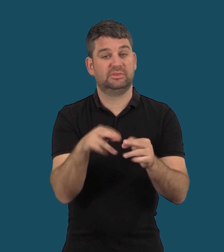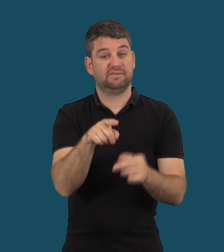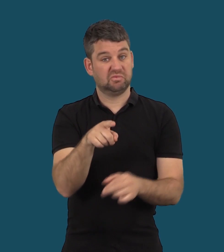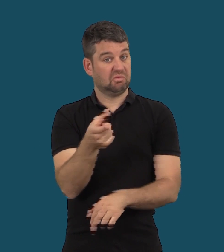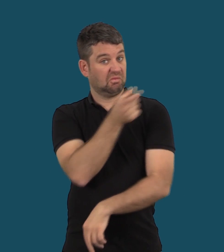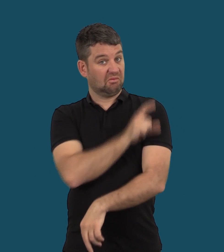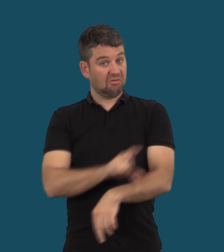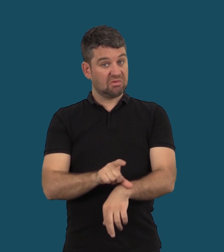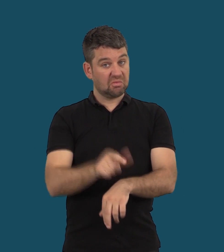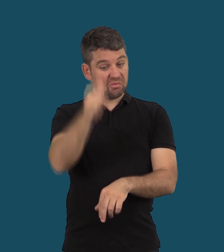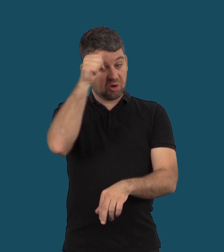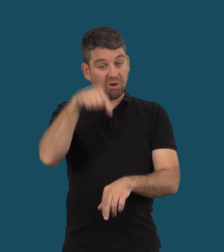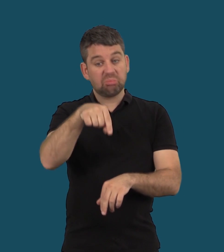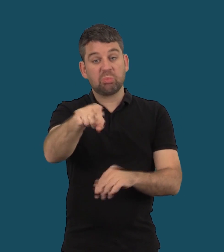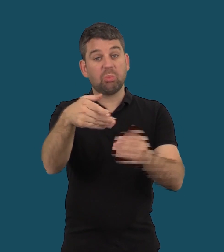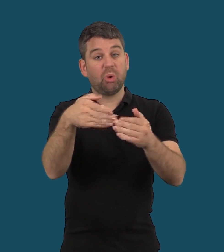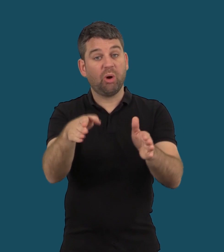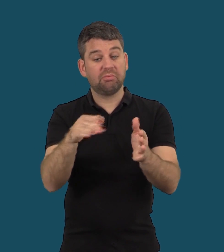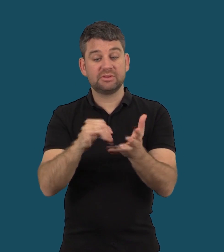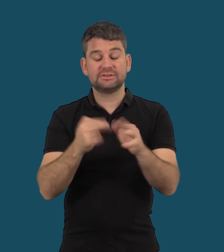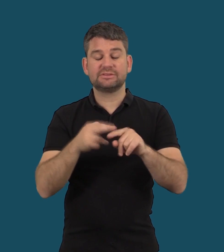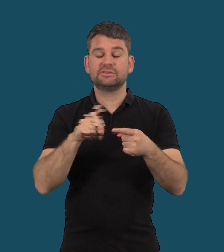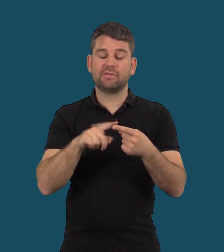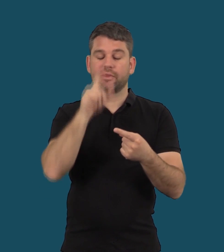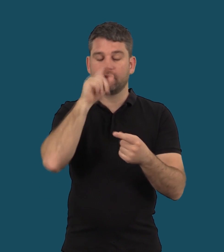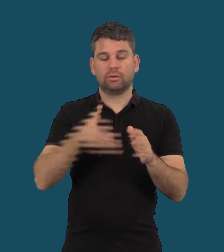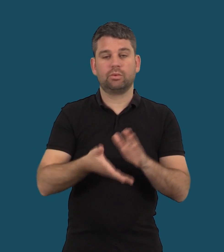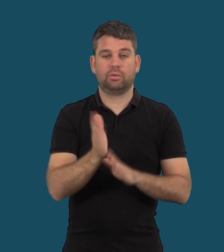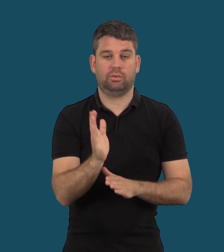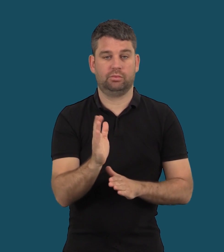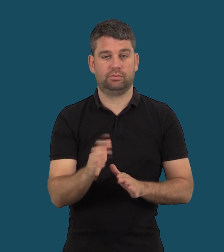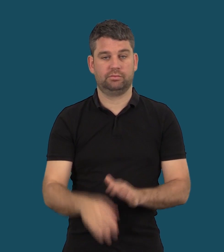Do not return home until you are certain your journey home will be safe.